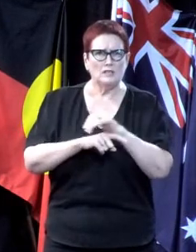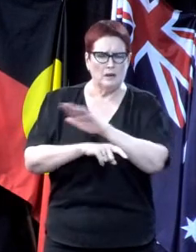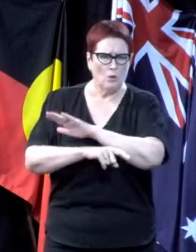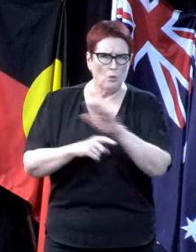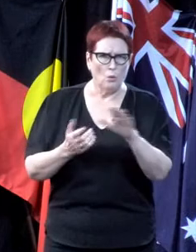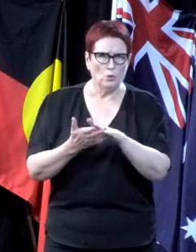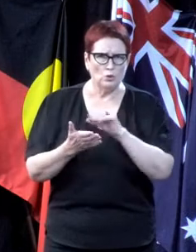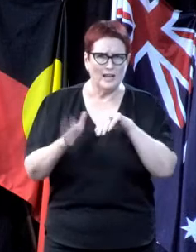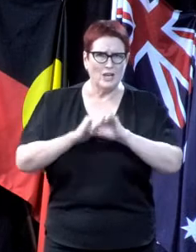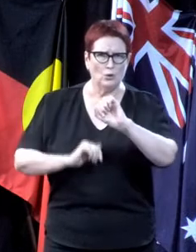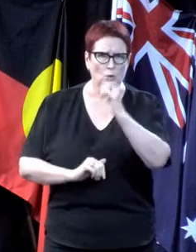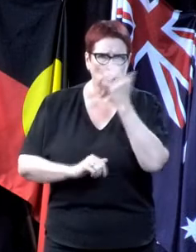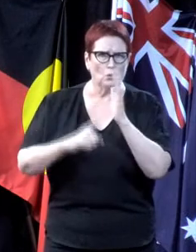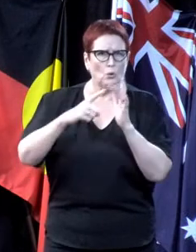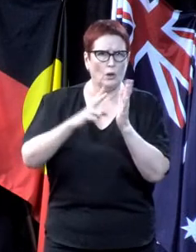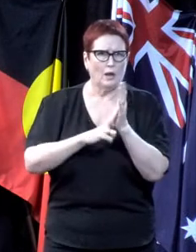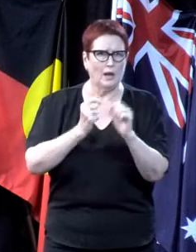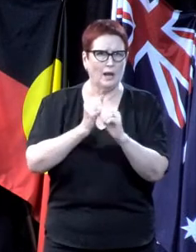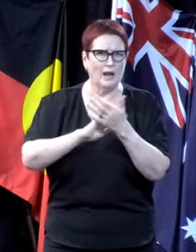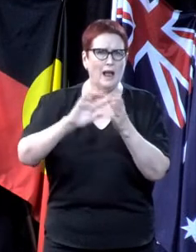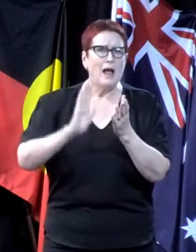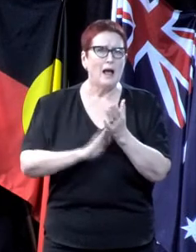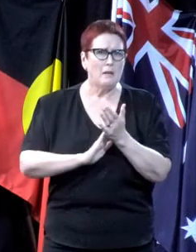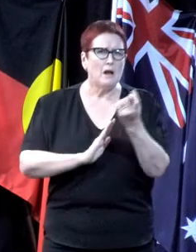at Ingham State High School attending school on a full-time basis.